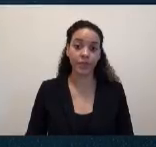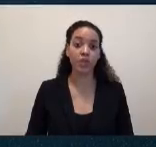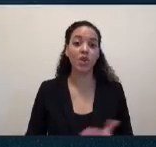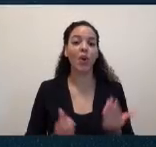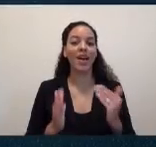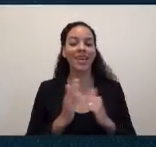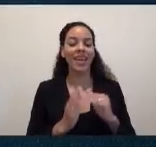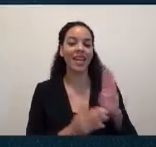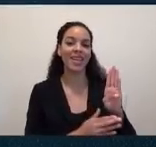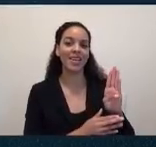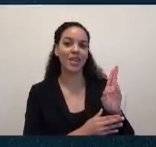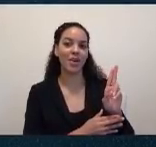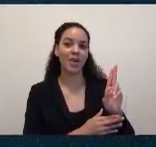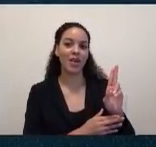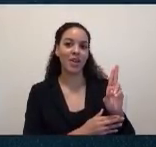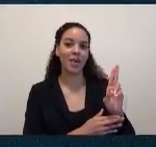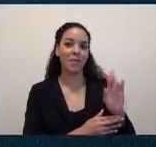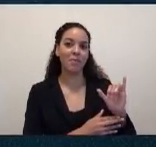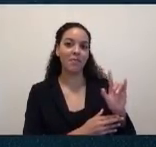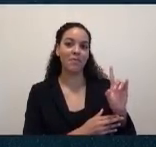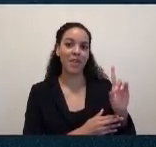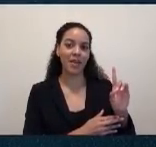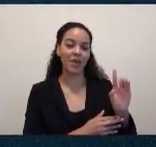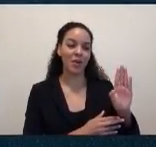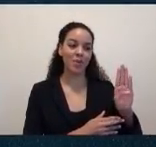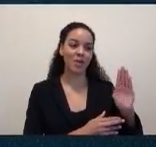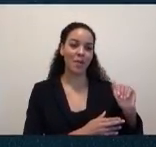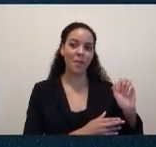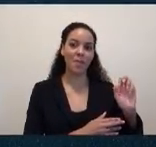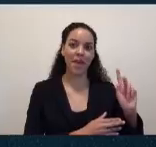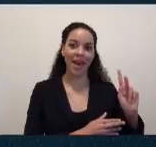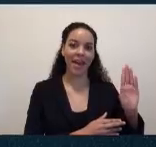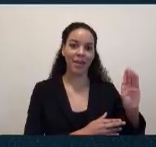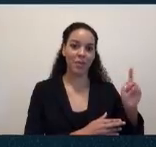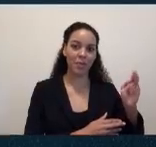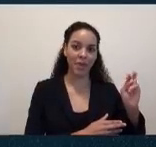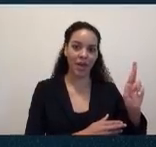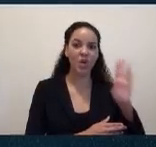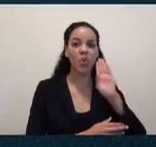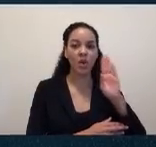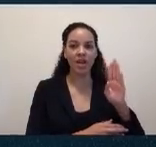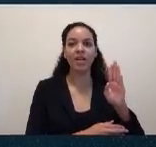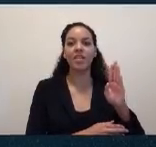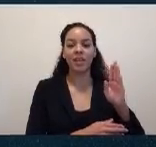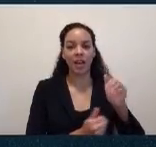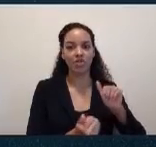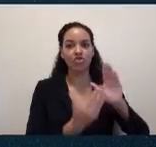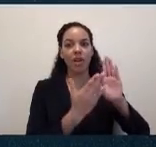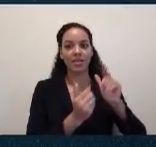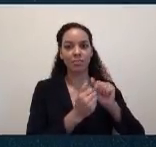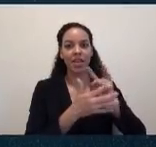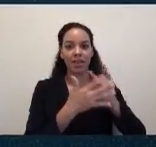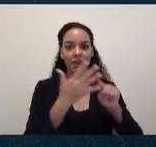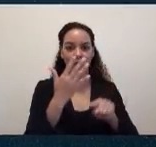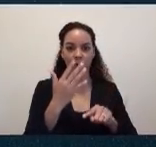that in many ways. If we pass Build Back Better in terms of your small business, and congratulations on starting a small business.